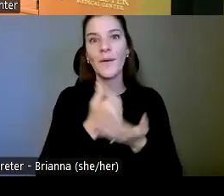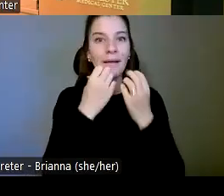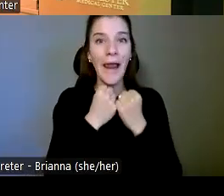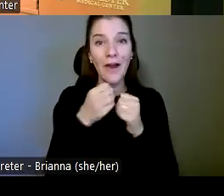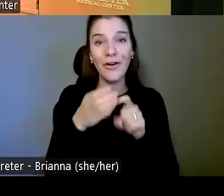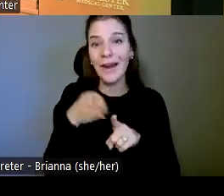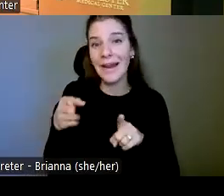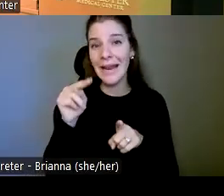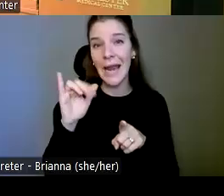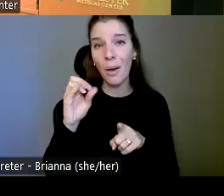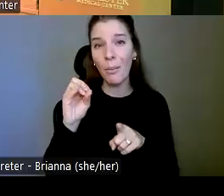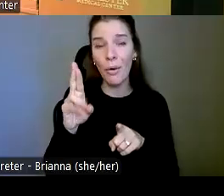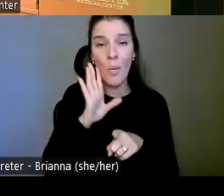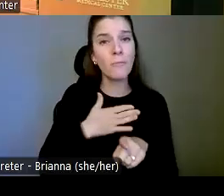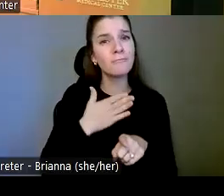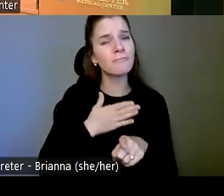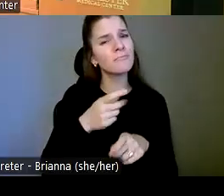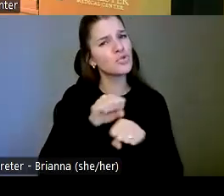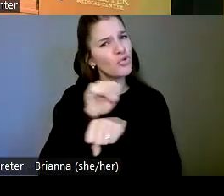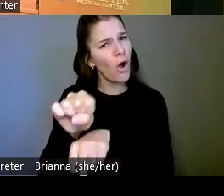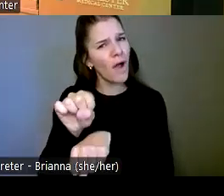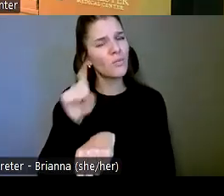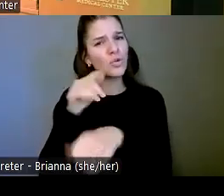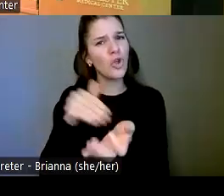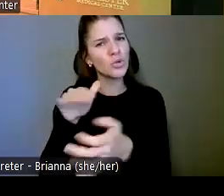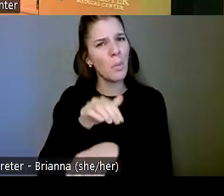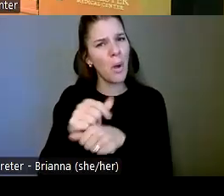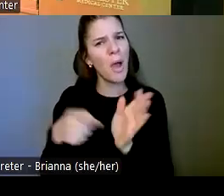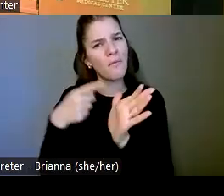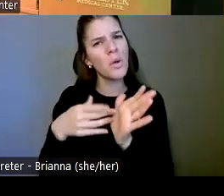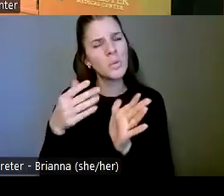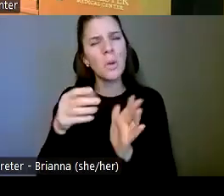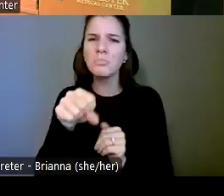ride to the doctor every once in a while? Yeah. Are they going to give them a ride to Birmingham